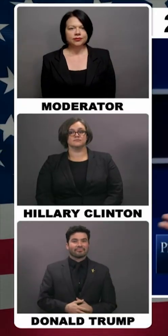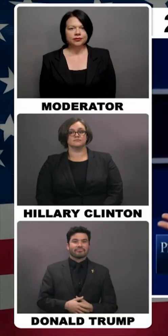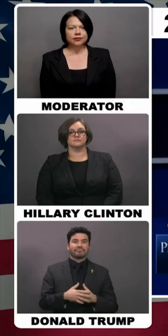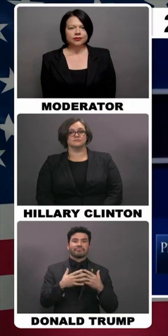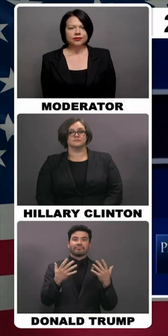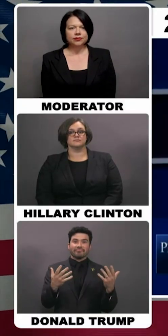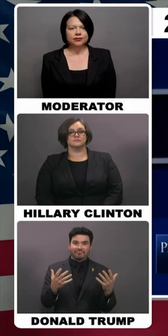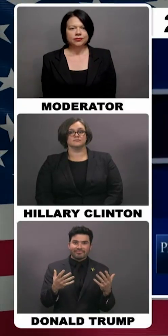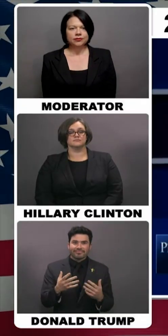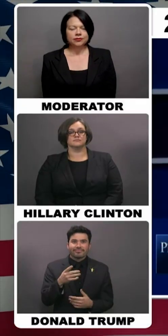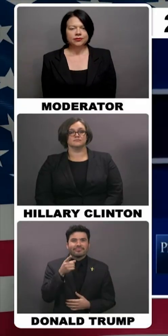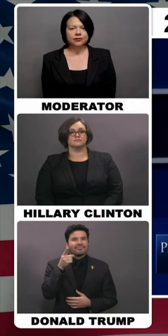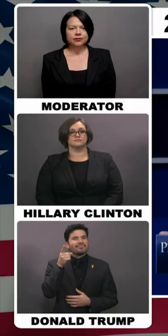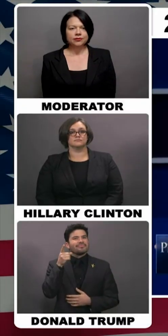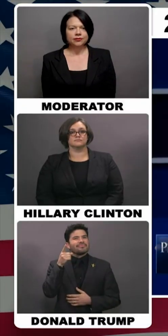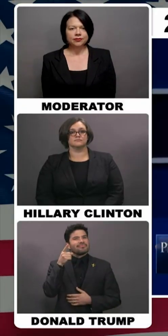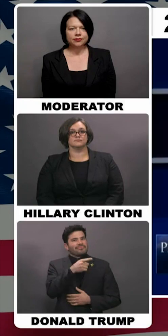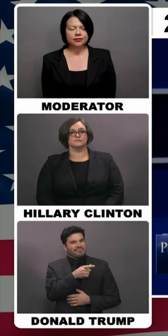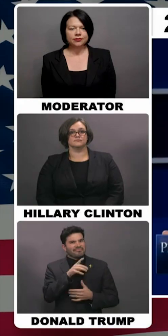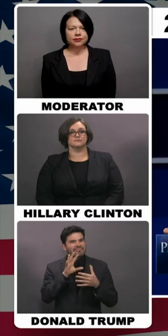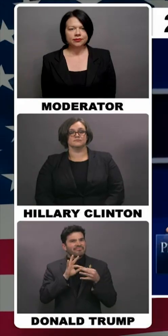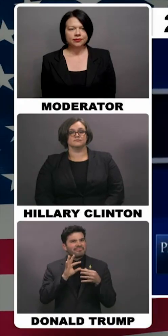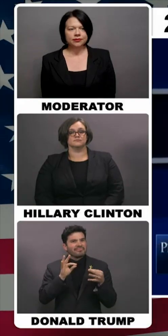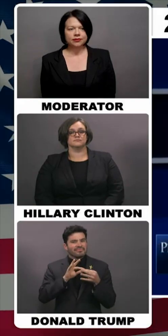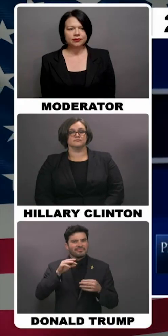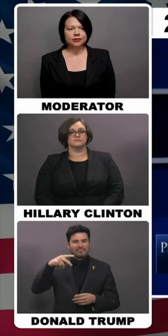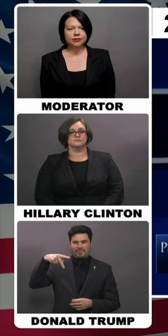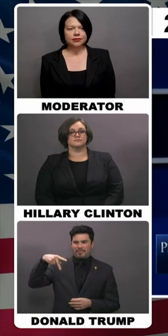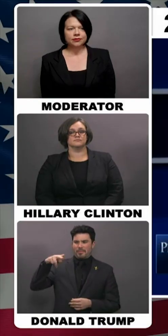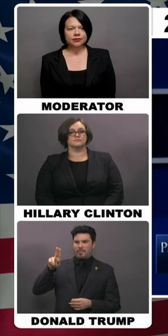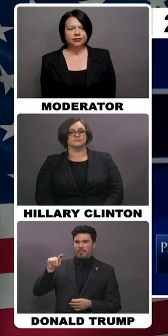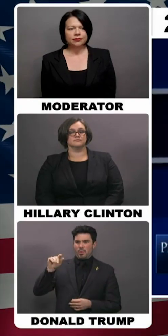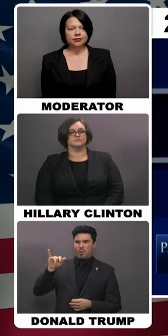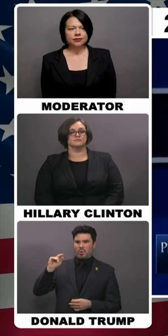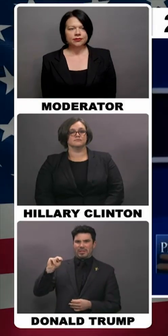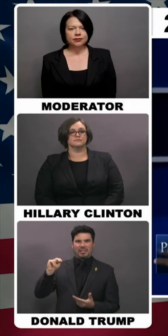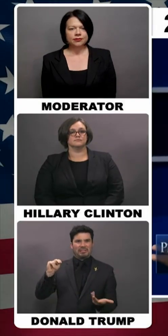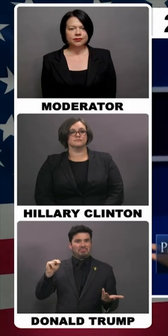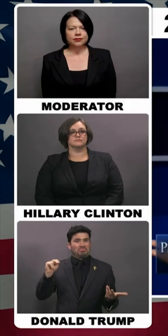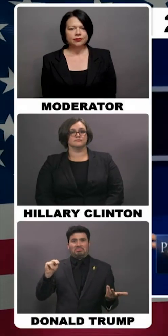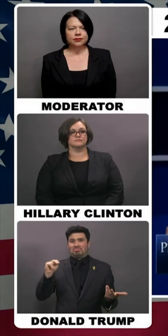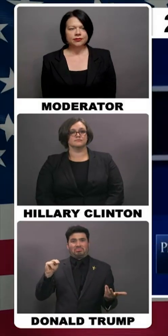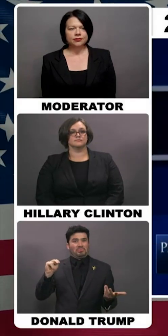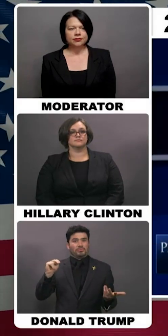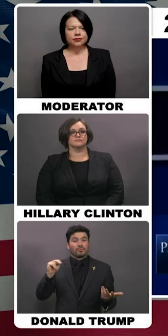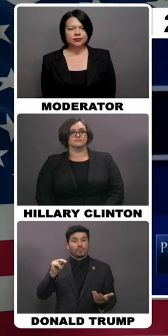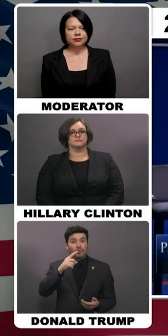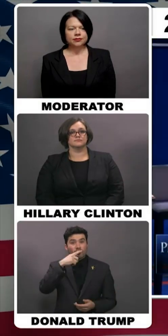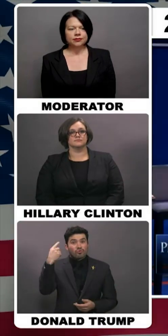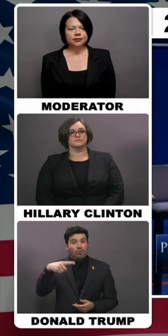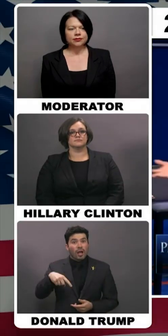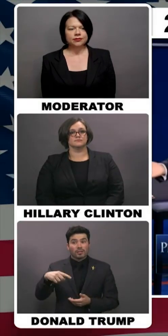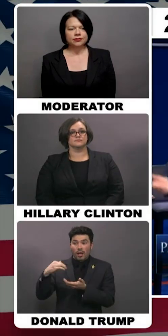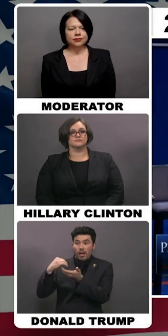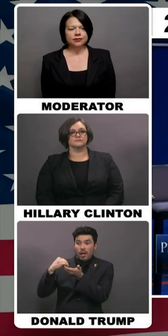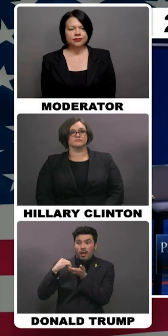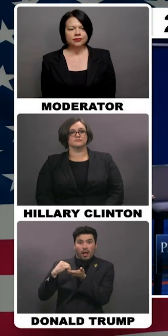what she was saying, I don't know. Putin, I think it would be great if we get along with Russia because we could fight ISIS together as an example.